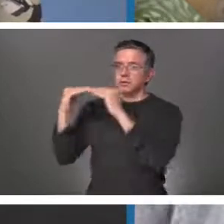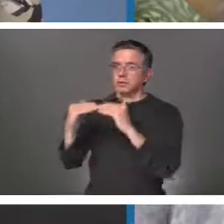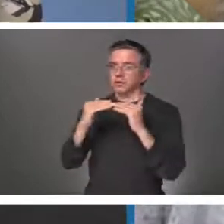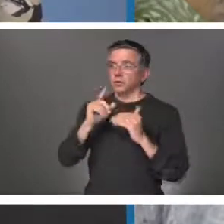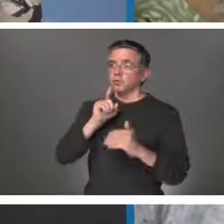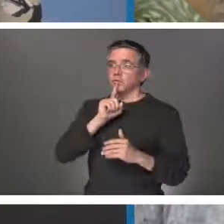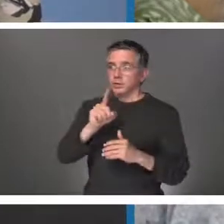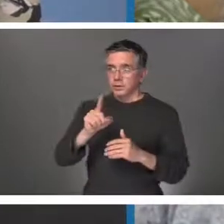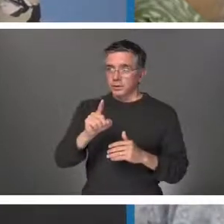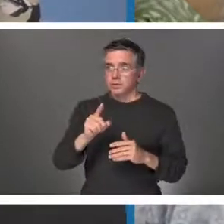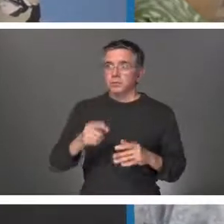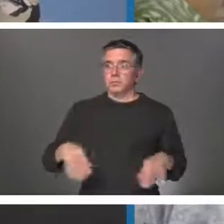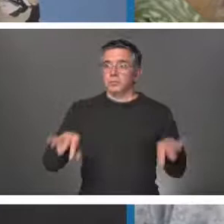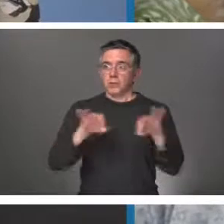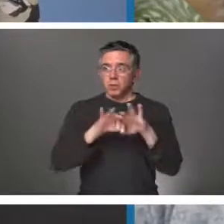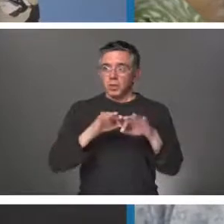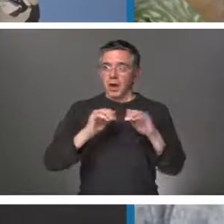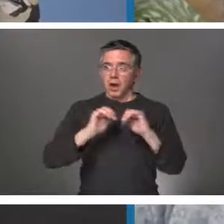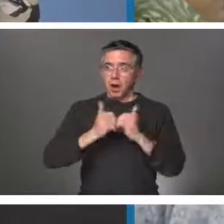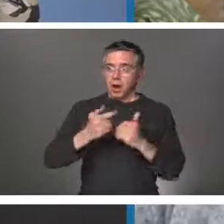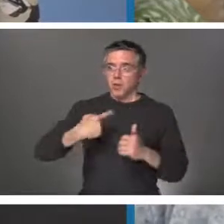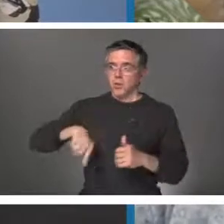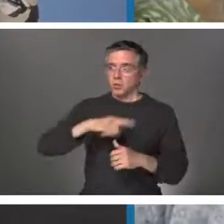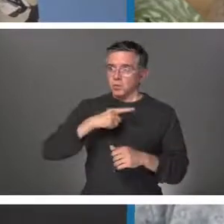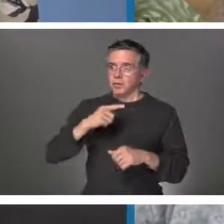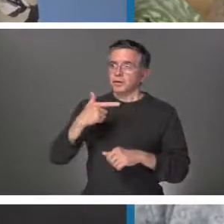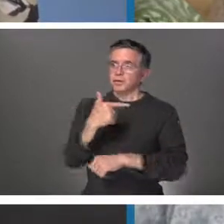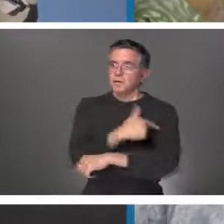of how we distribute vaccine in our community. Thank you for that.